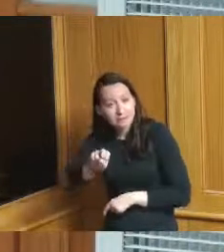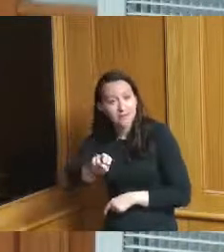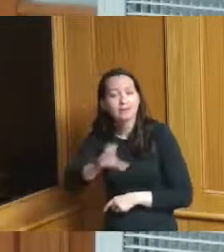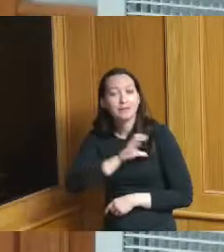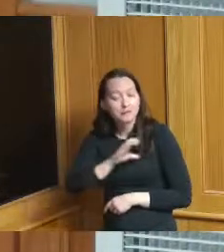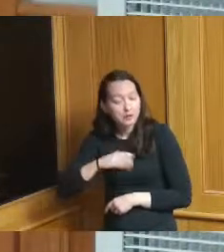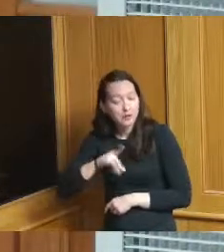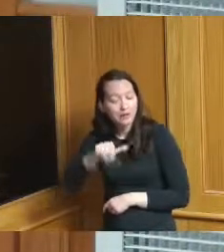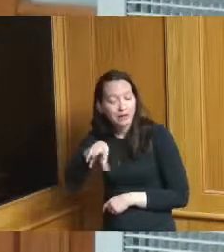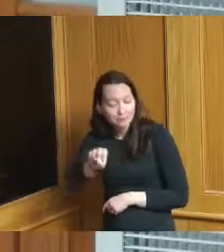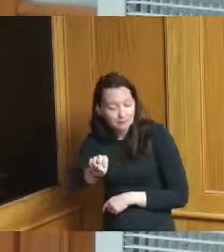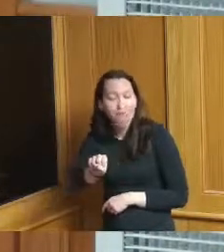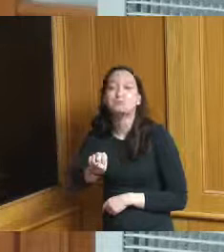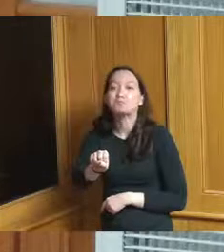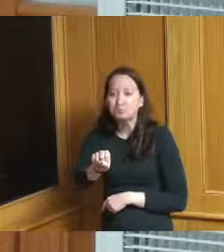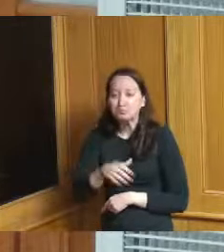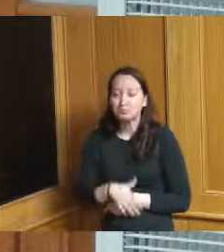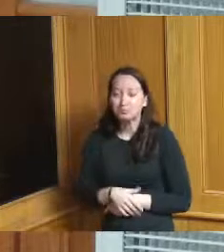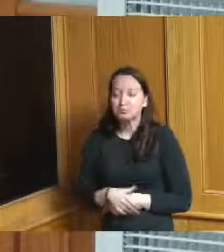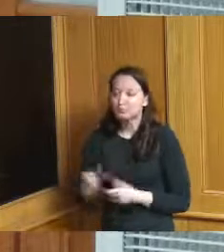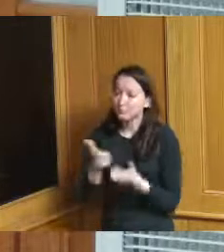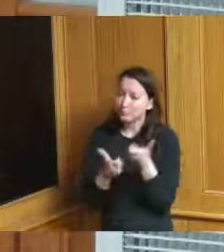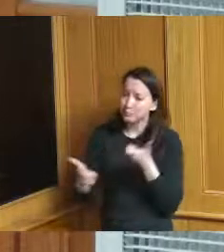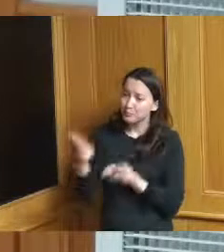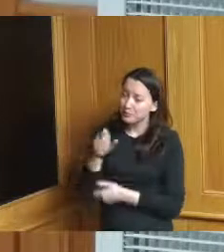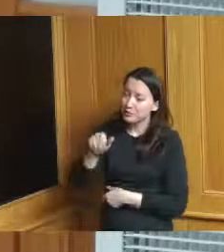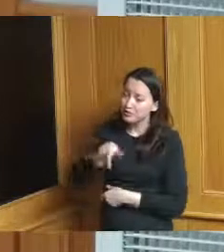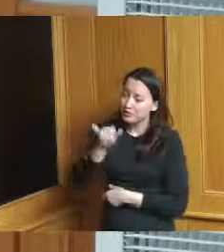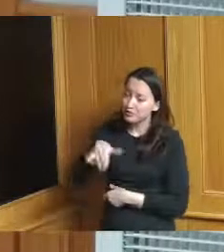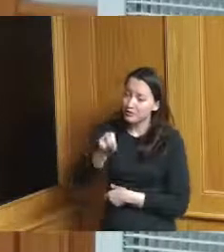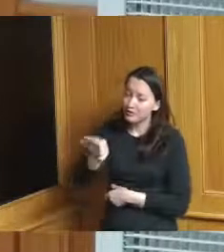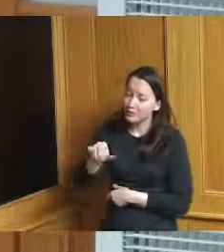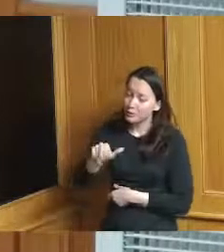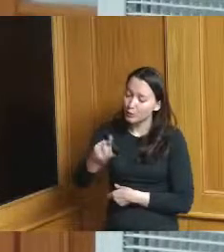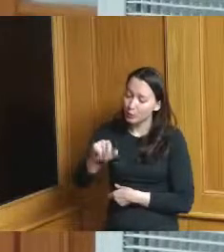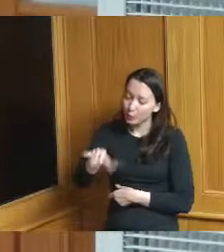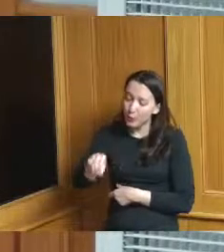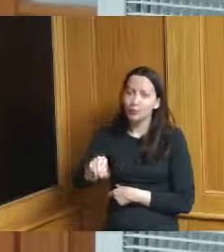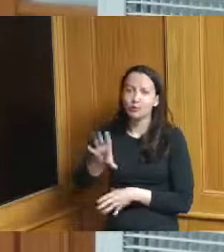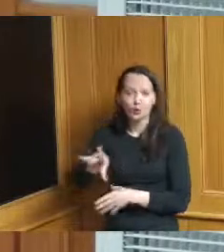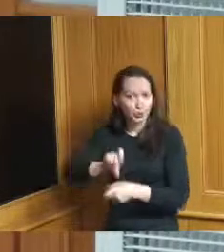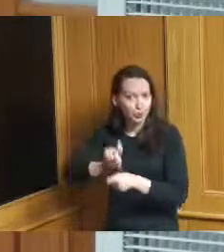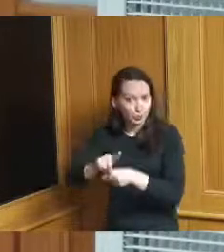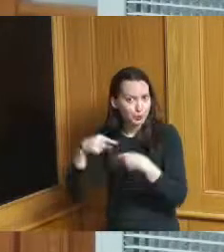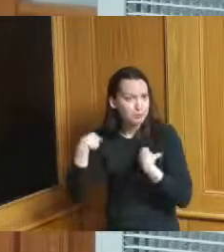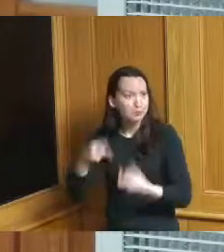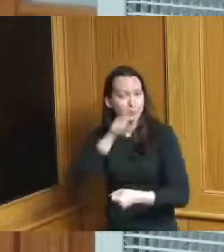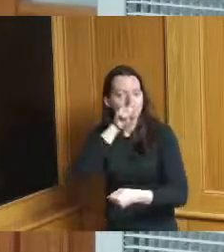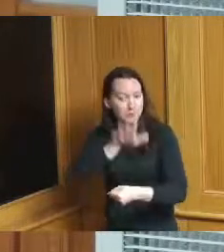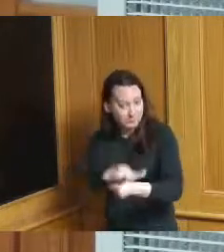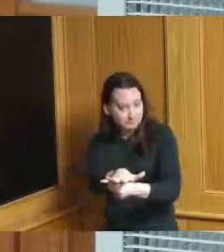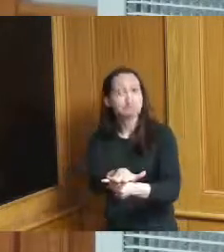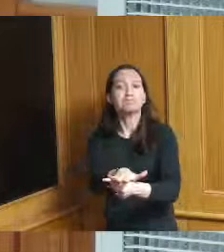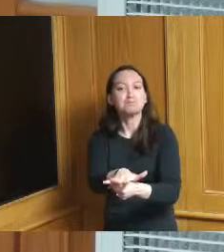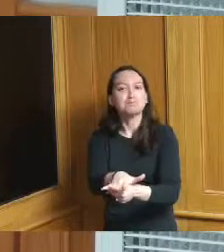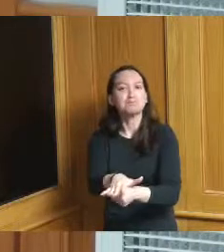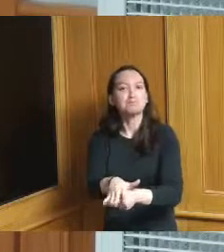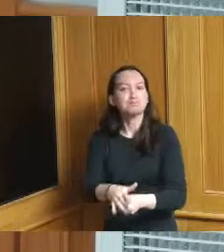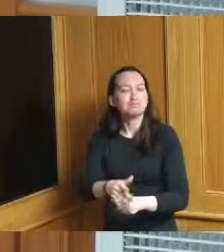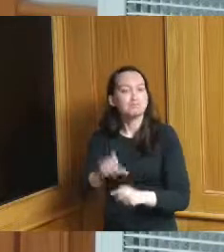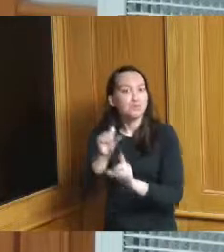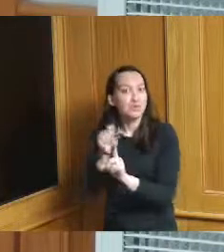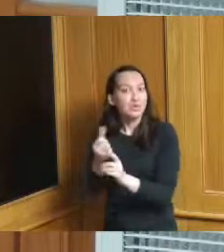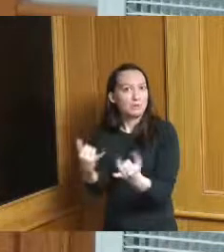Driehaus administrator Jeff ludo for all of your work and commitment in the times that we are in